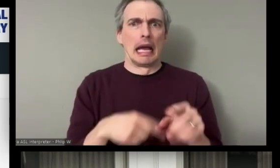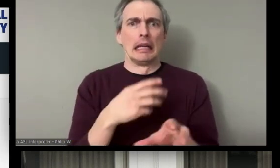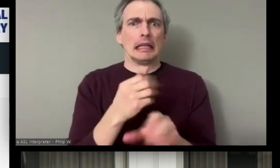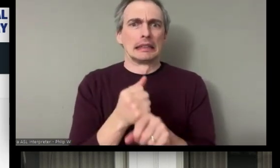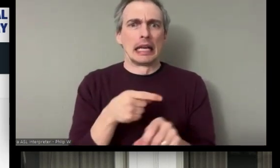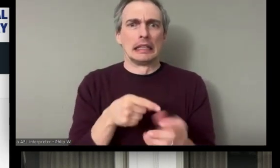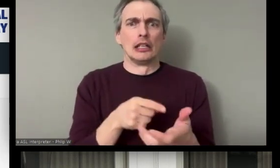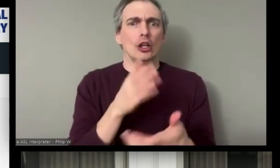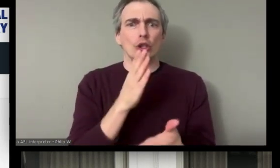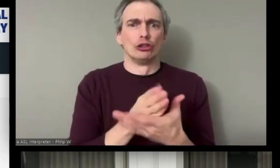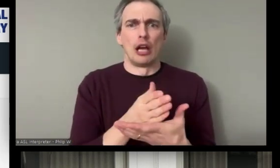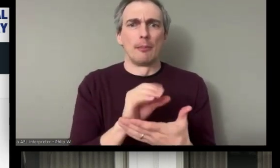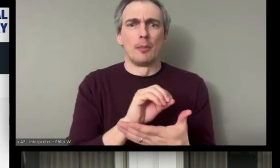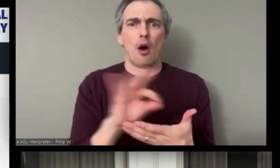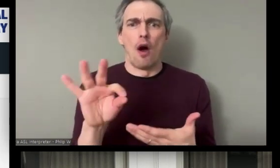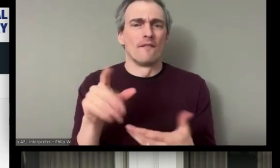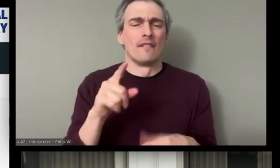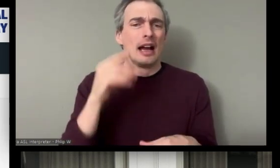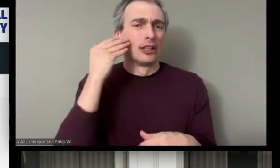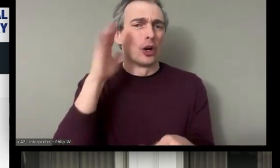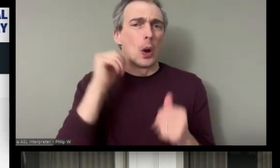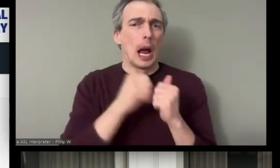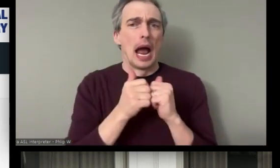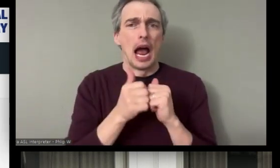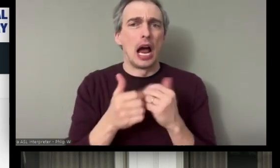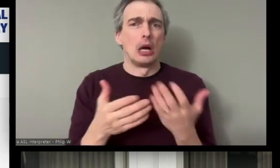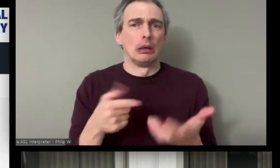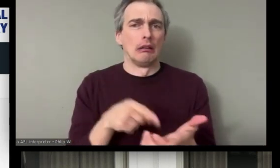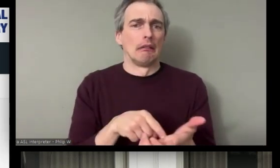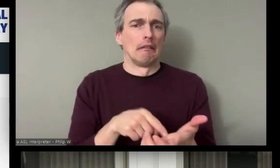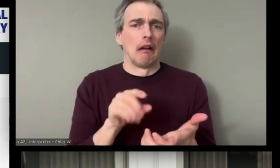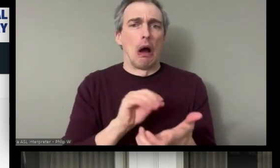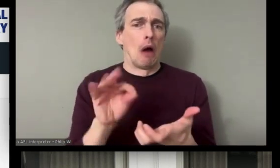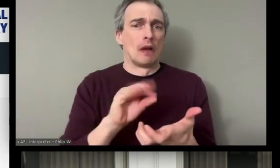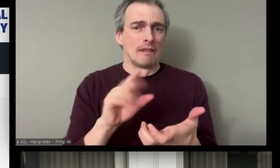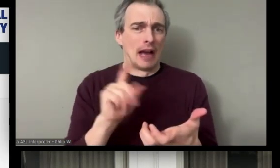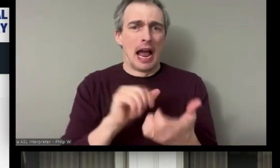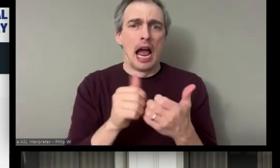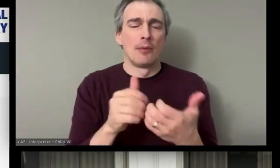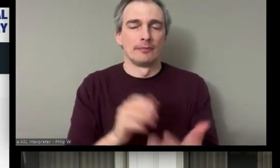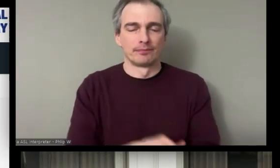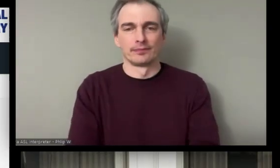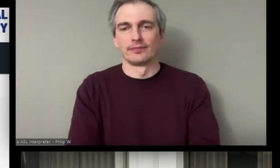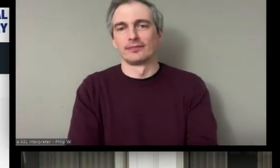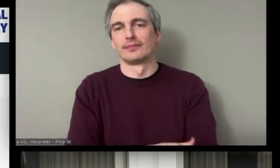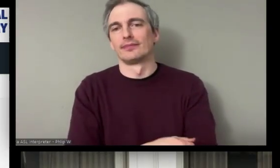I don't know how to navigate to get to the off button. So it's the same problem here.